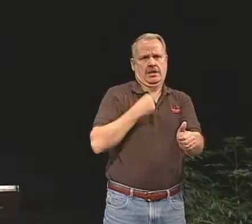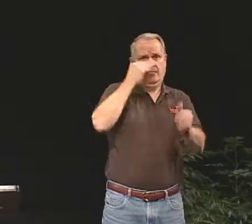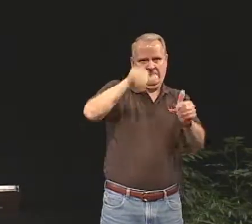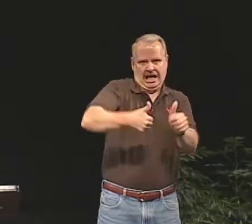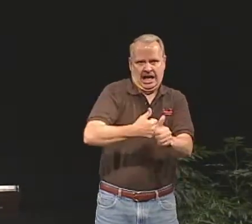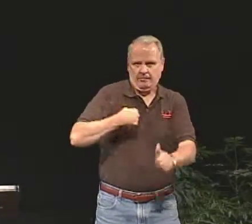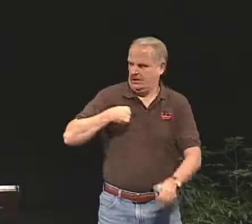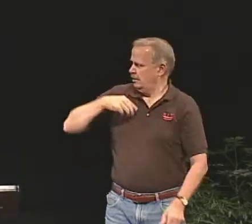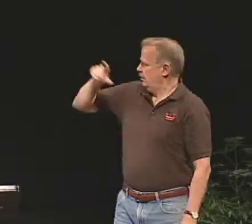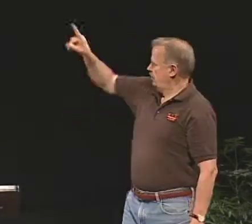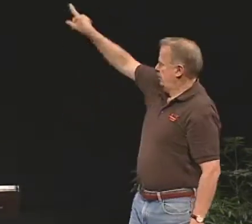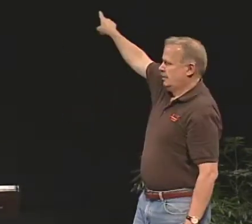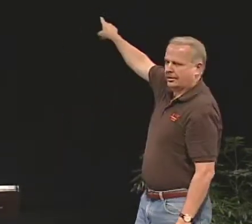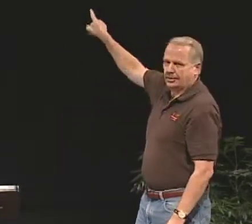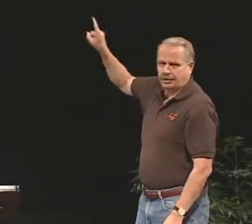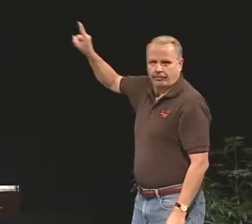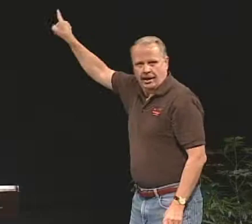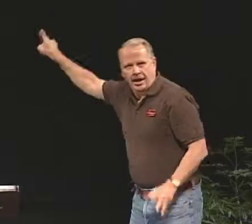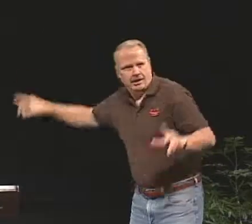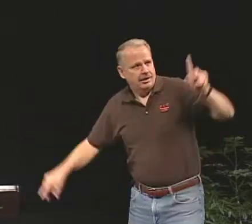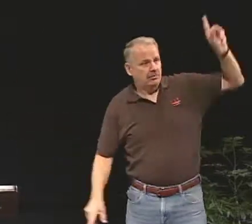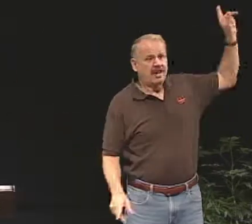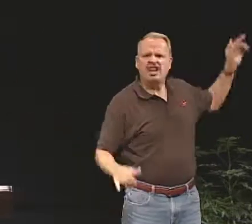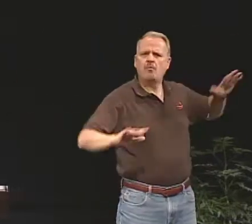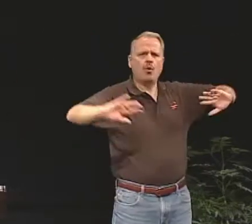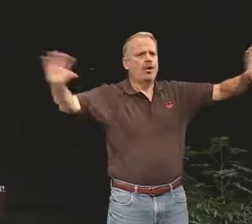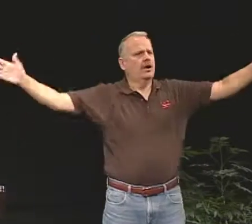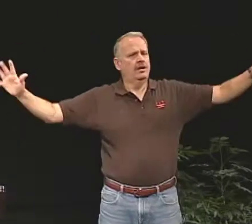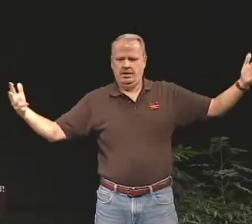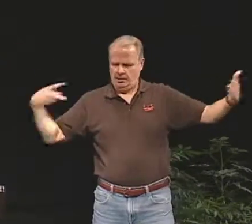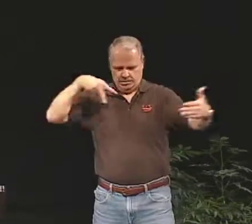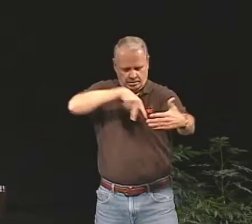but the information would be located behind the professor, on the board.